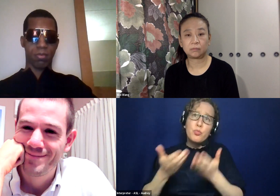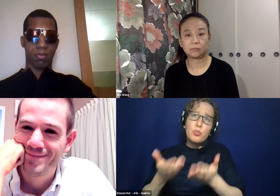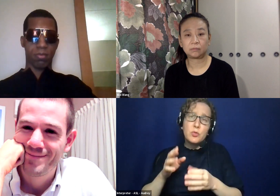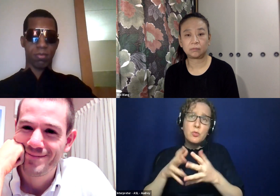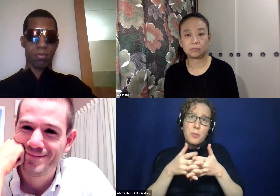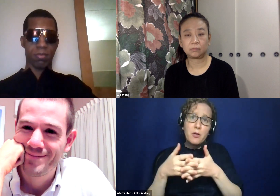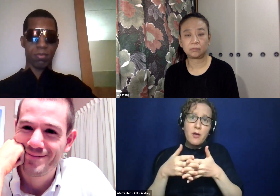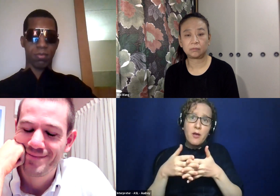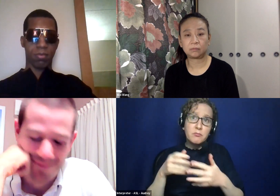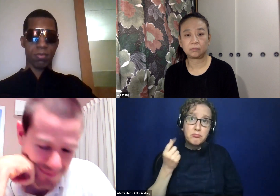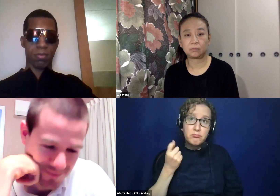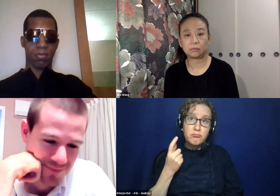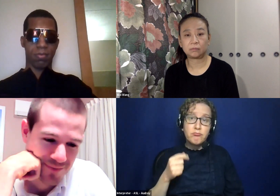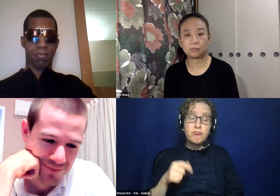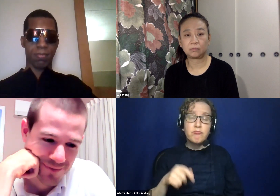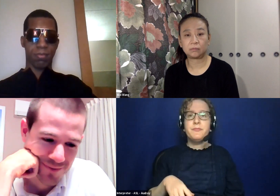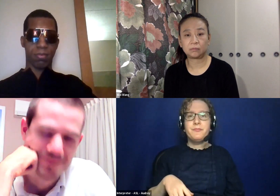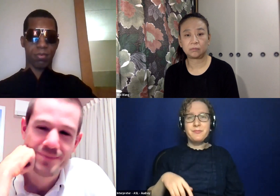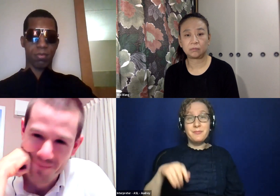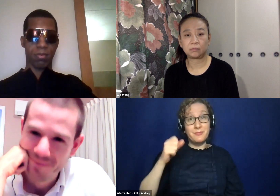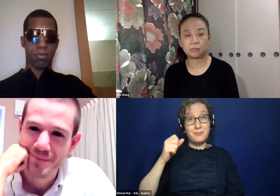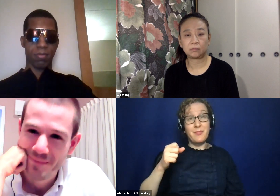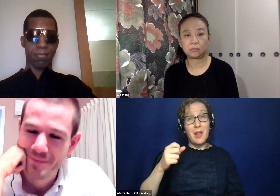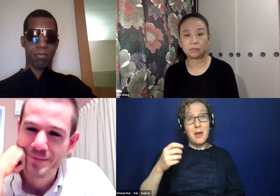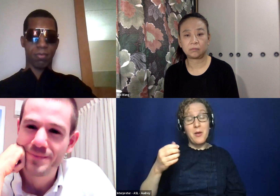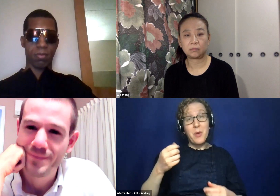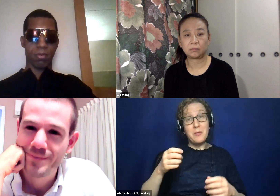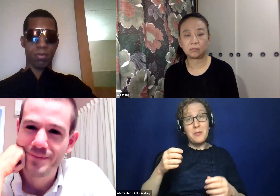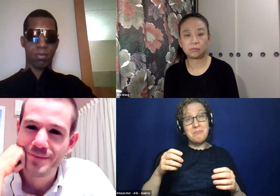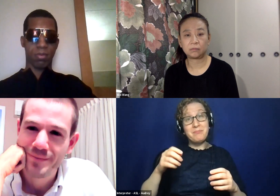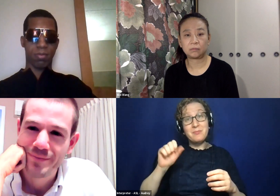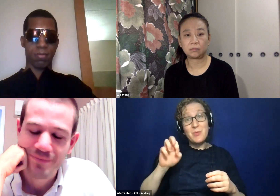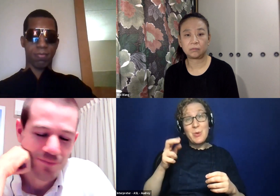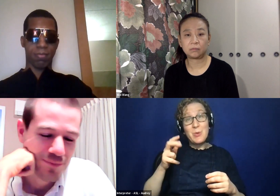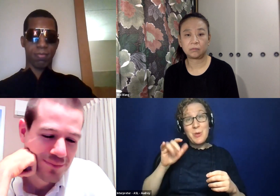joined us on a webinar a couple years ago, specifically about personal care attendants but,